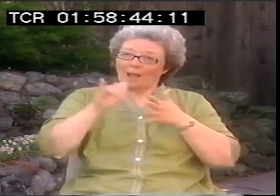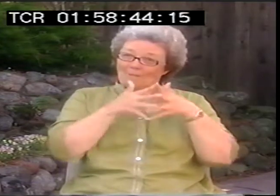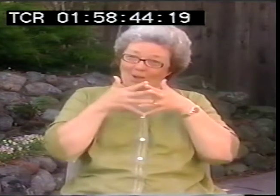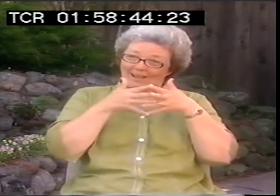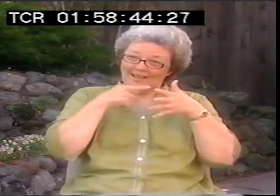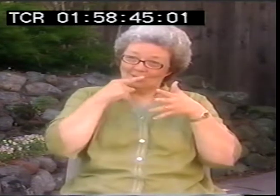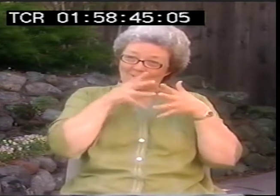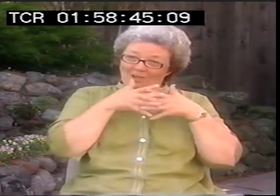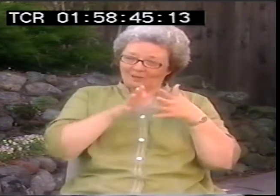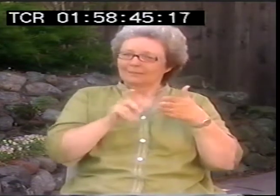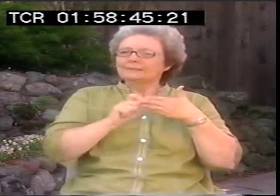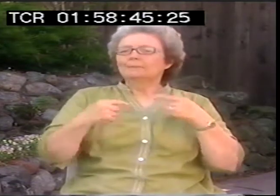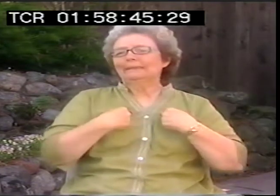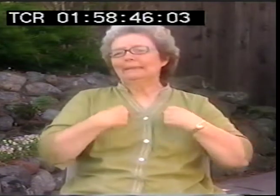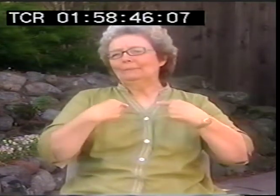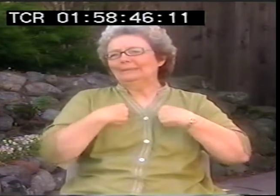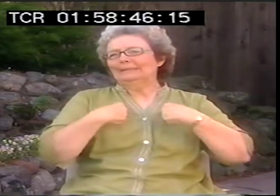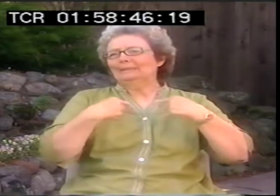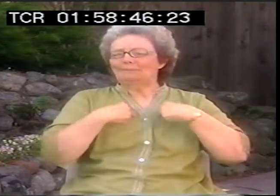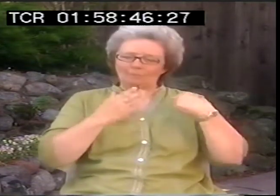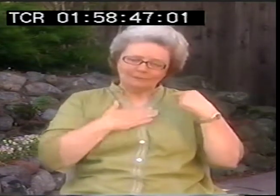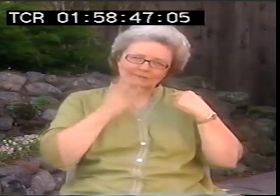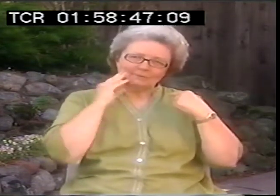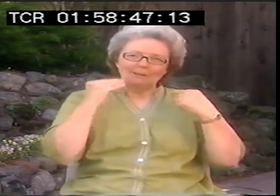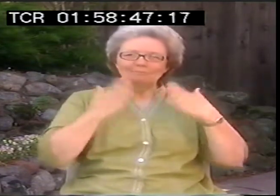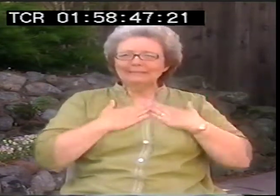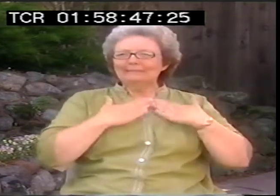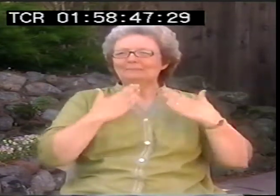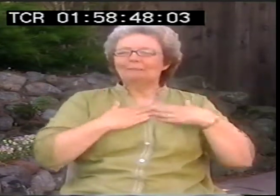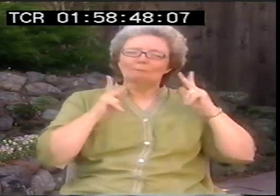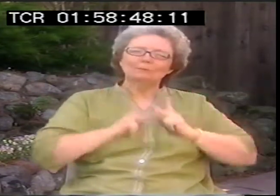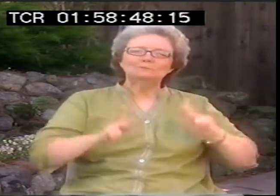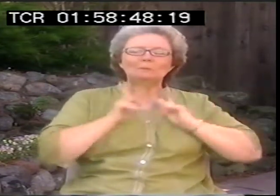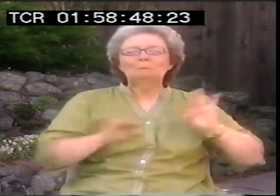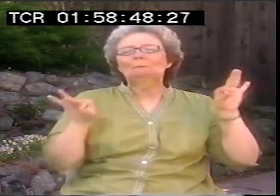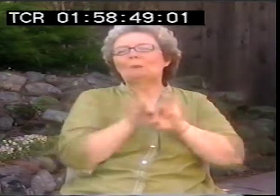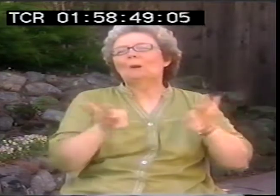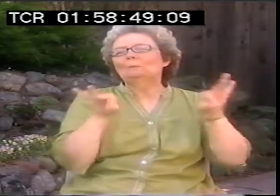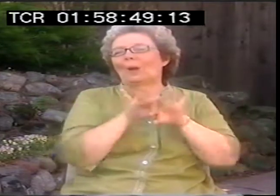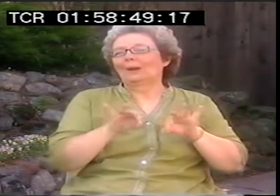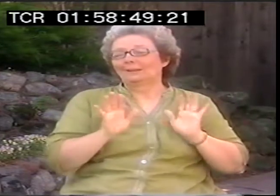And so poems written by hearing Americans are all about me, me, me, me. It's all about me.